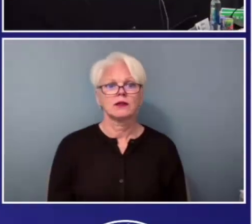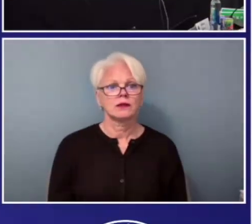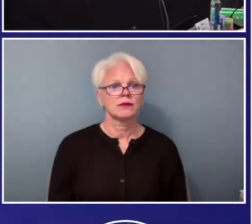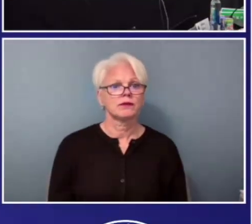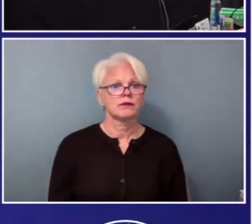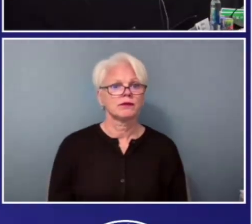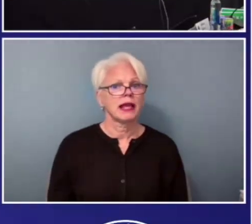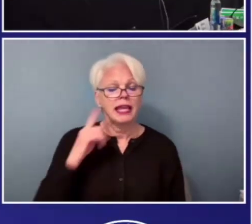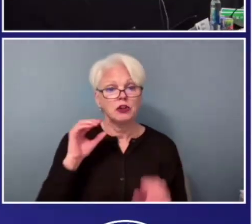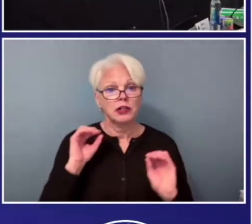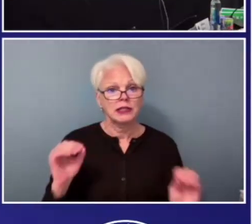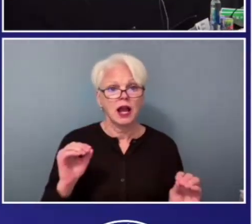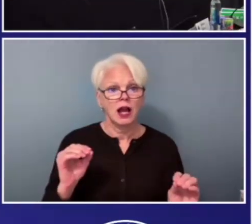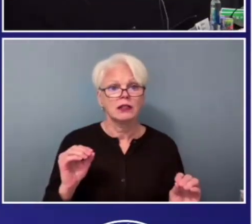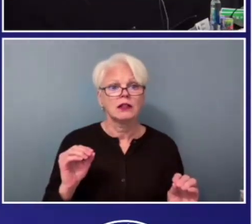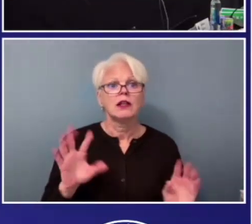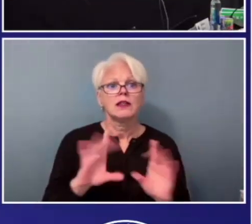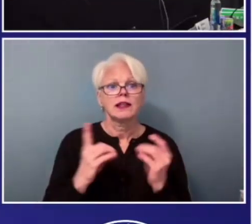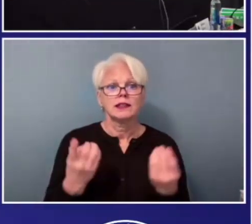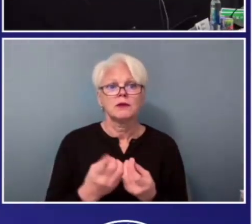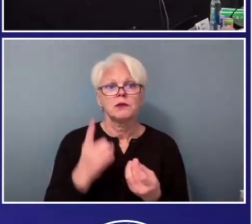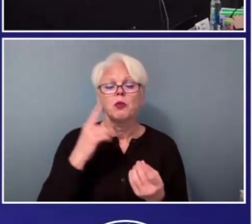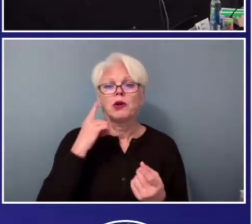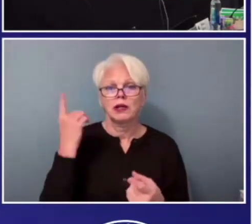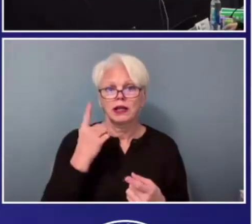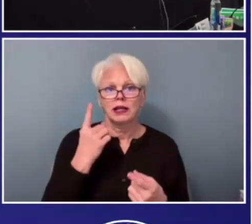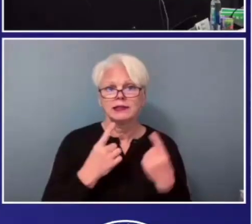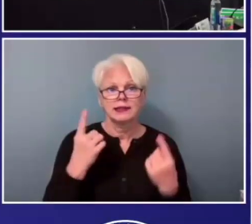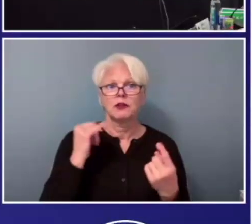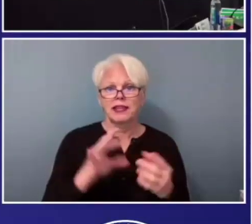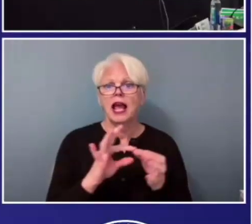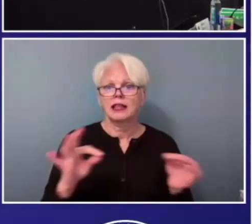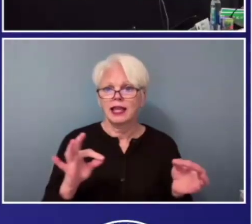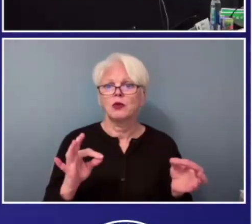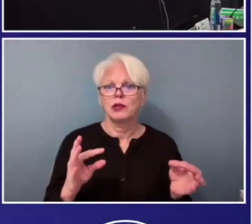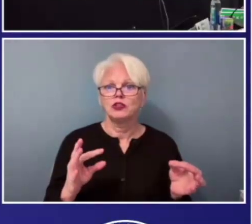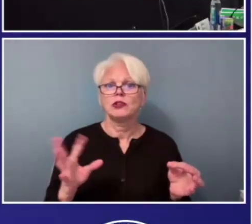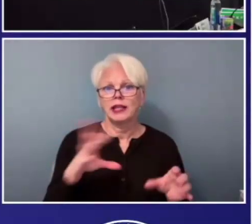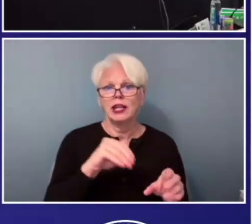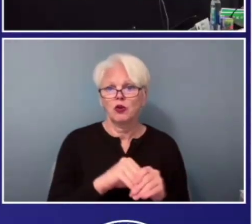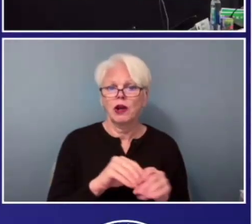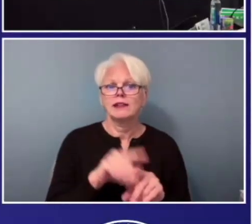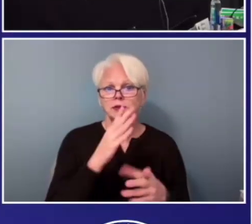Hearing none, we'll -- the Department will consider that language incorporated as part of the final language.